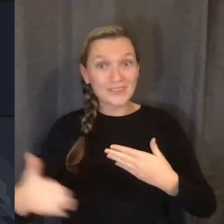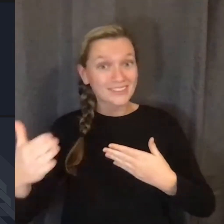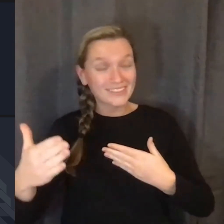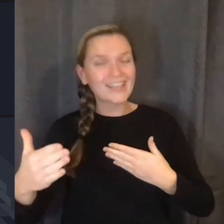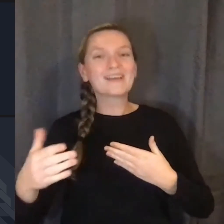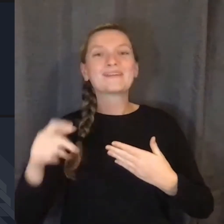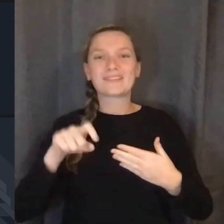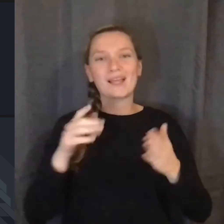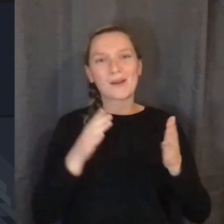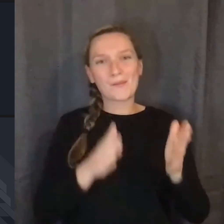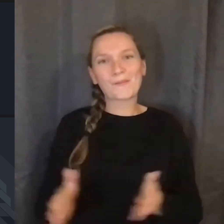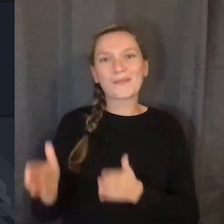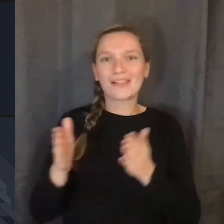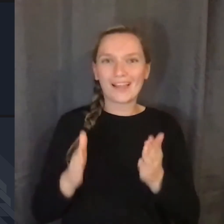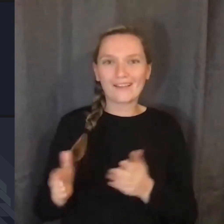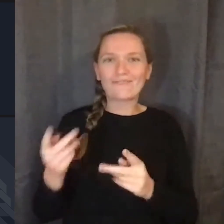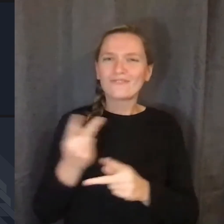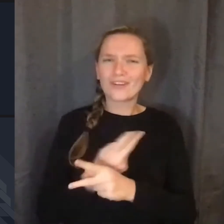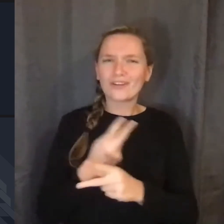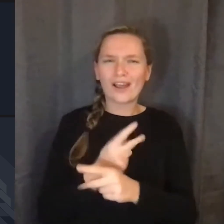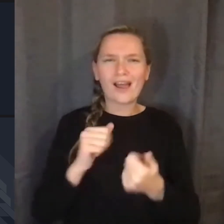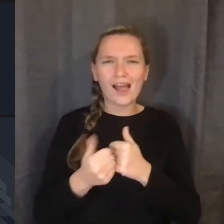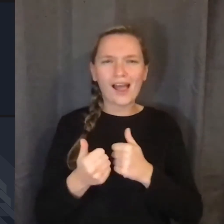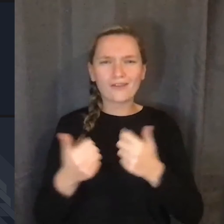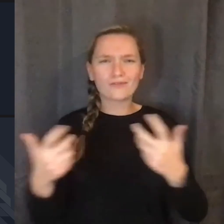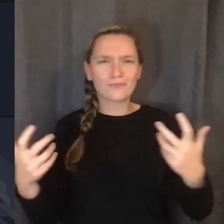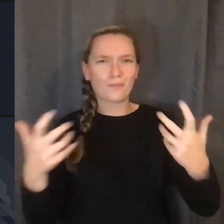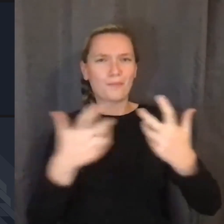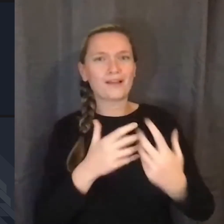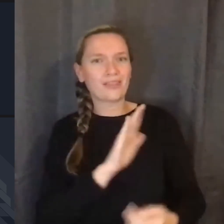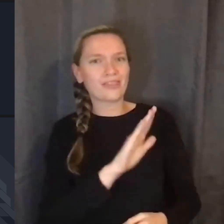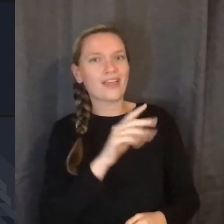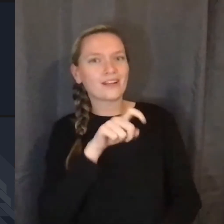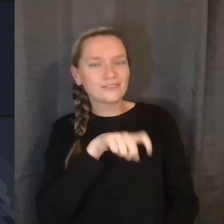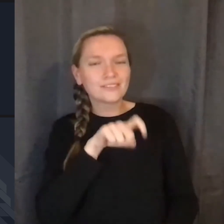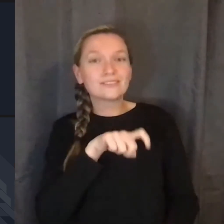The team should make a plan on how to improve team dynamics the reason behind